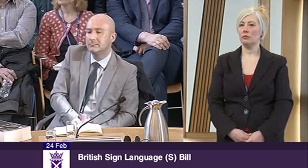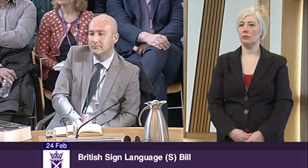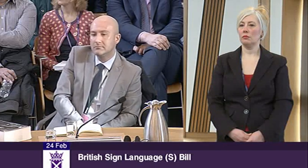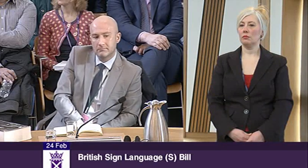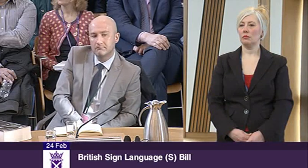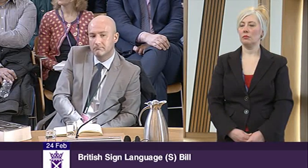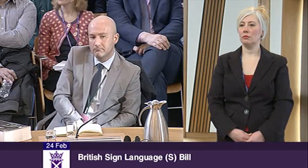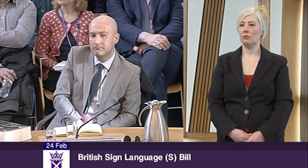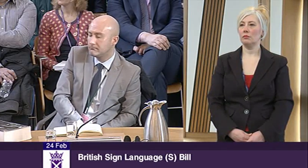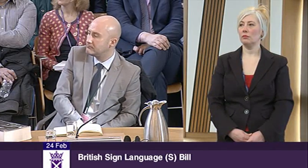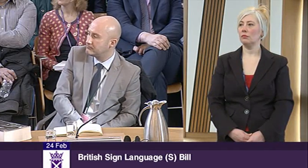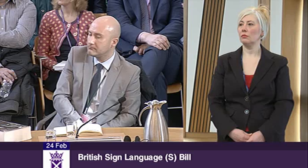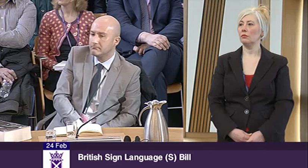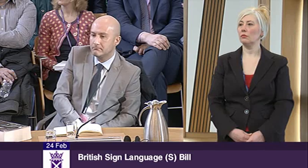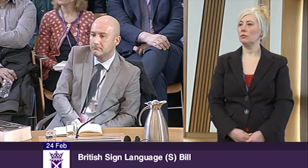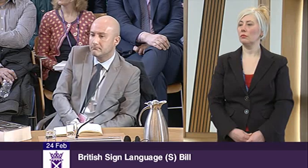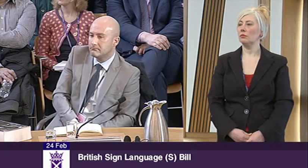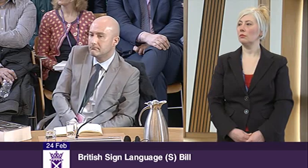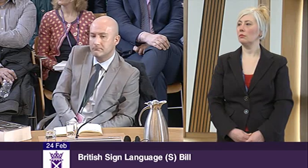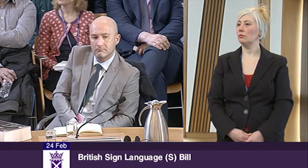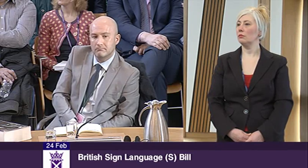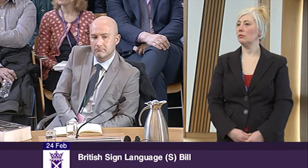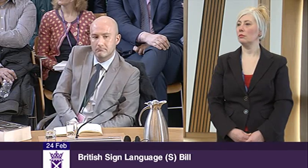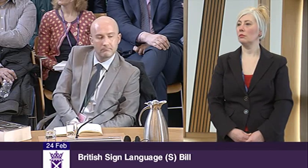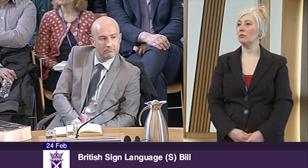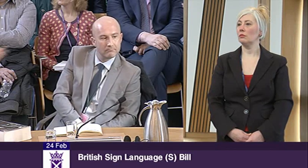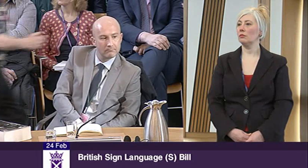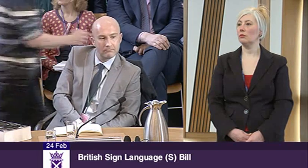growth, development and healthy lives thereafter.